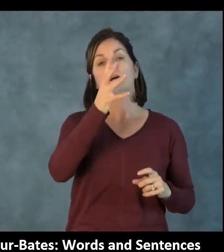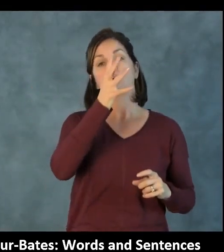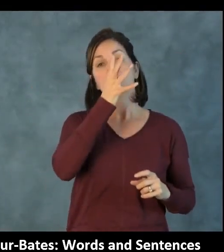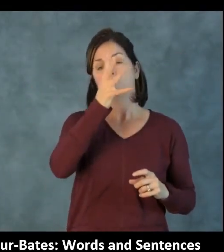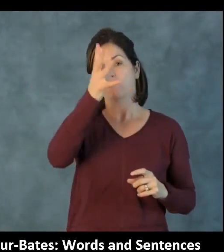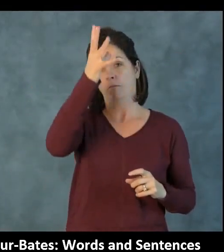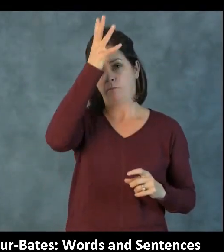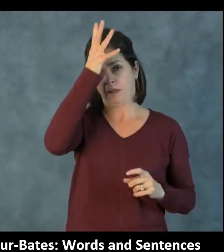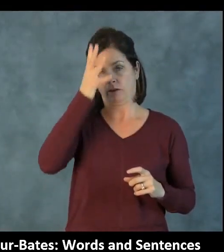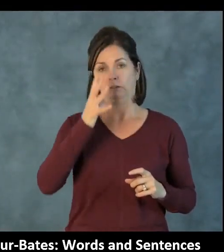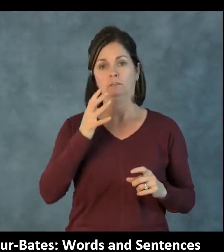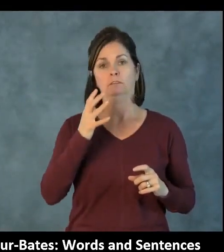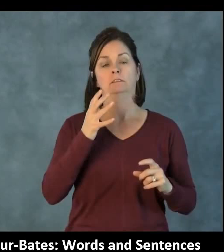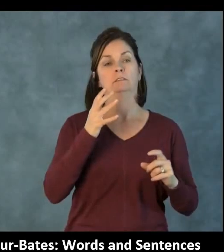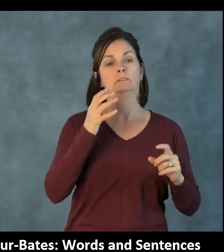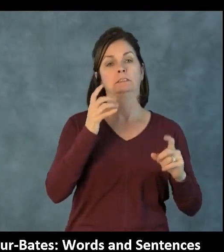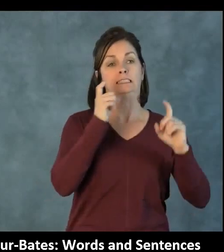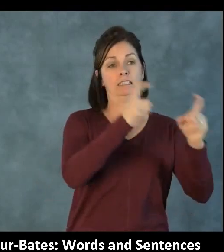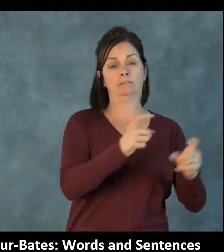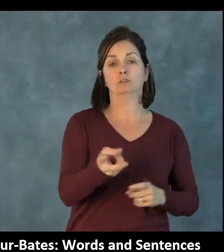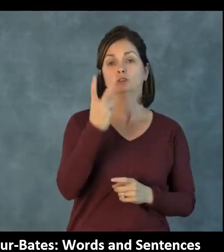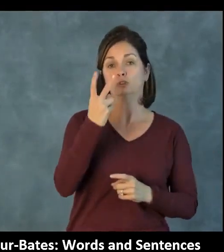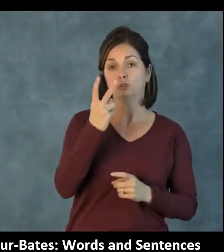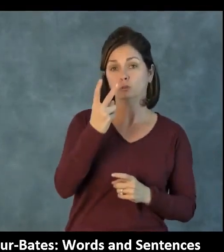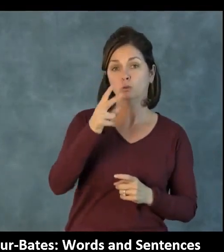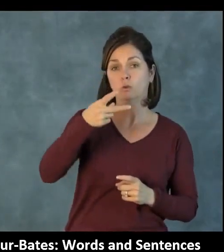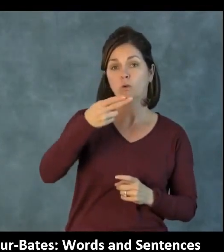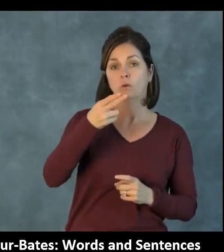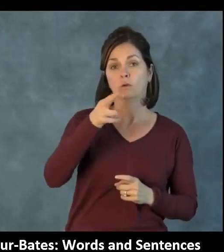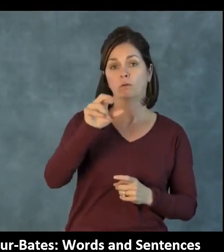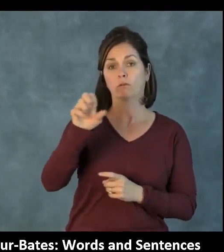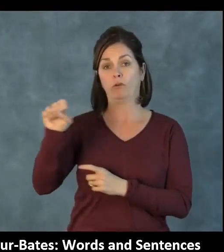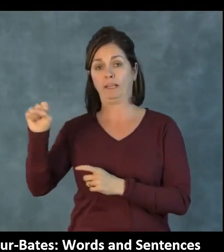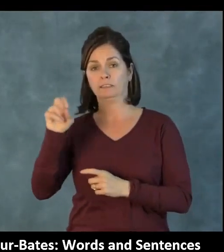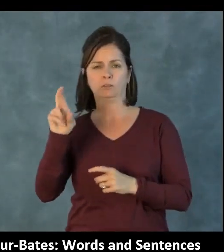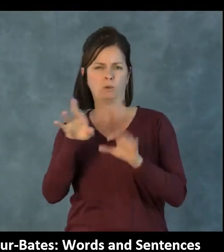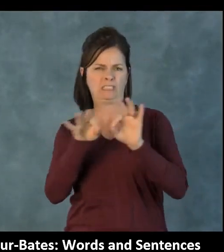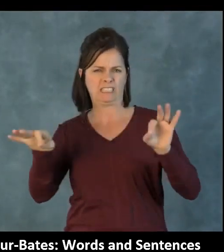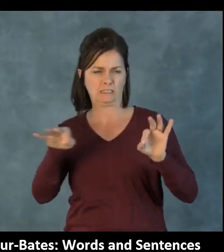or sentences and asked to choose, which one sounds